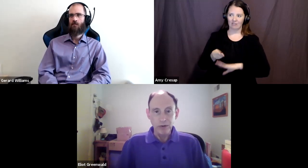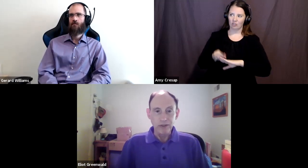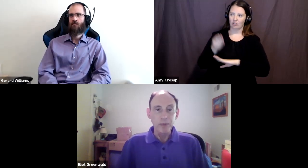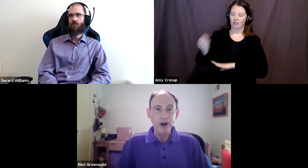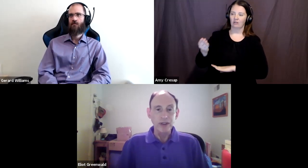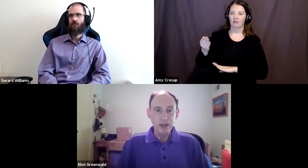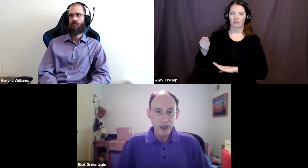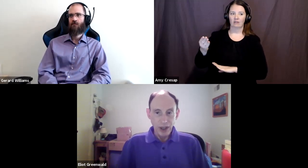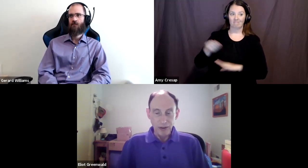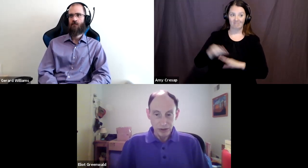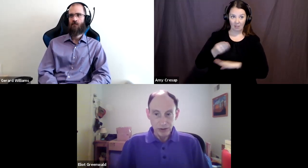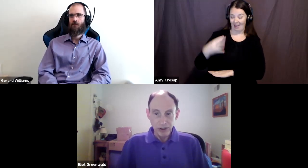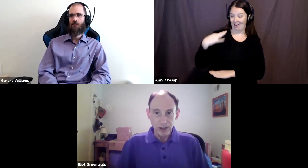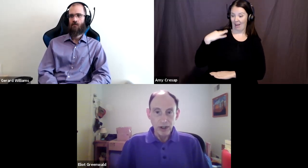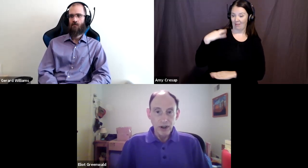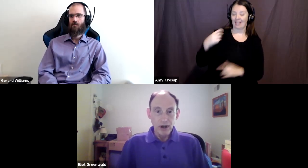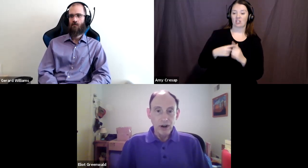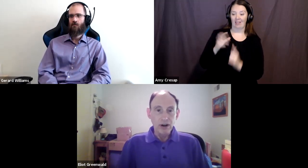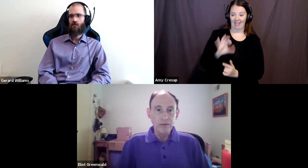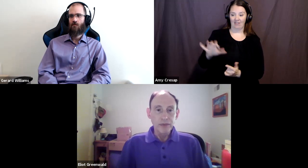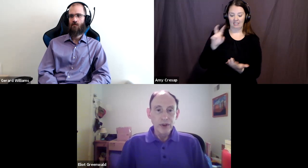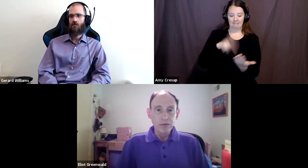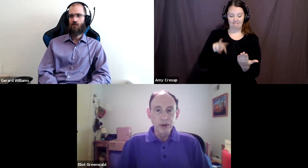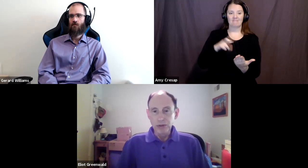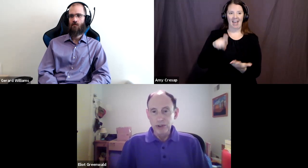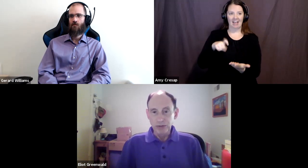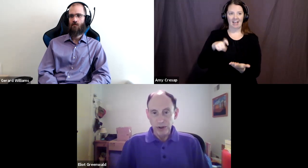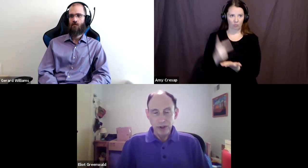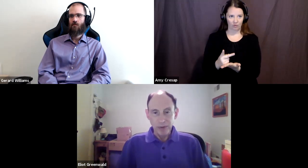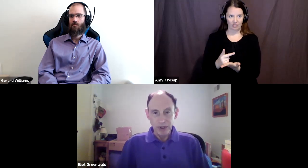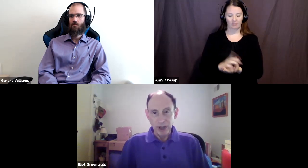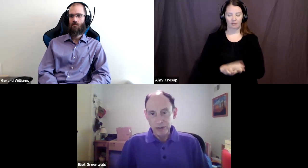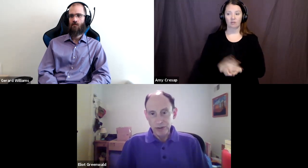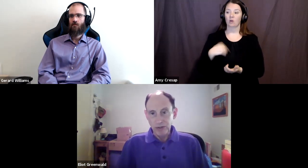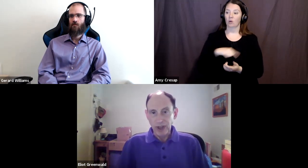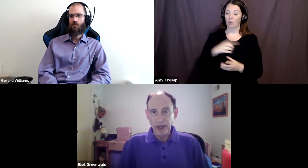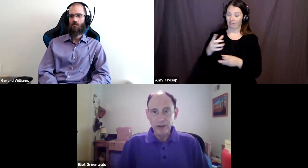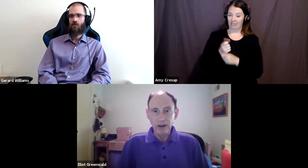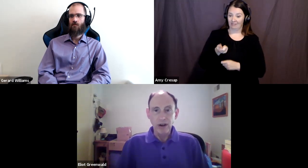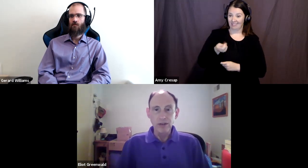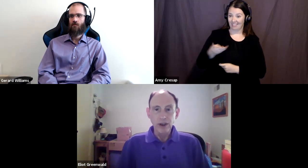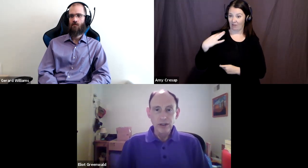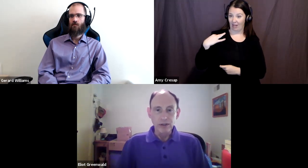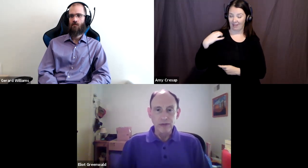it approved by the FCC. We received several applications for that.